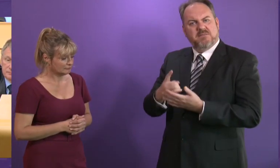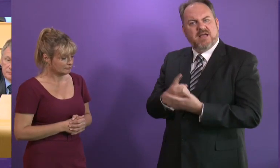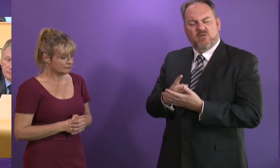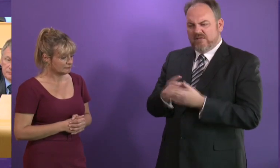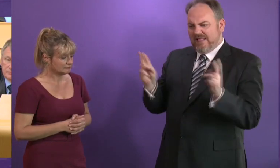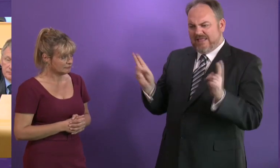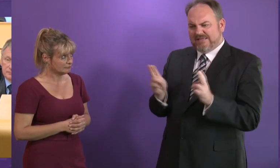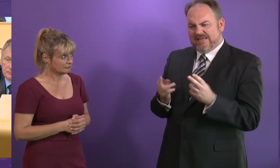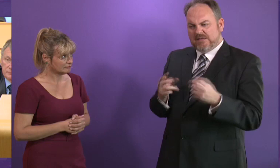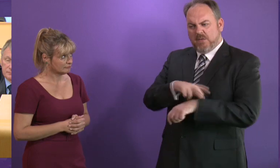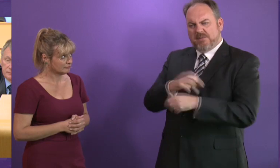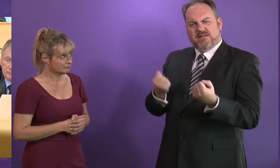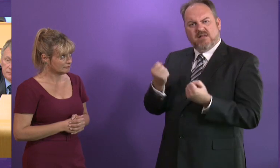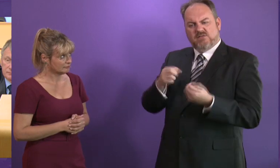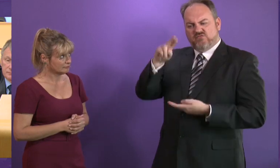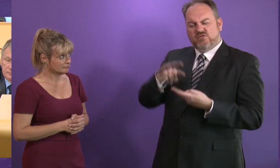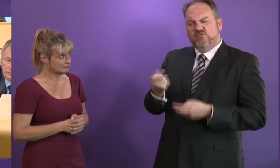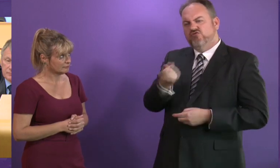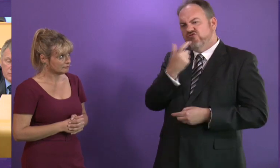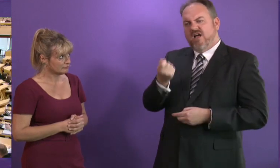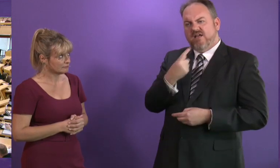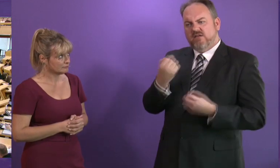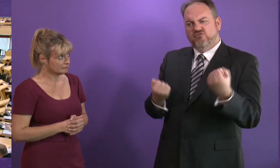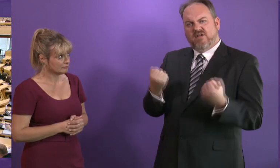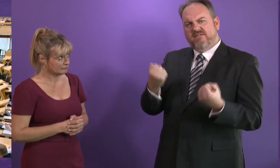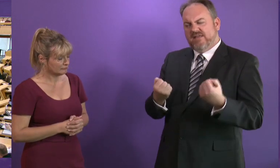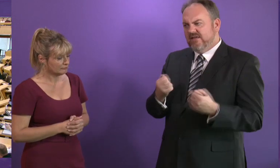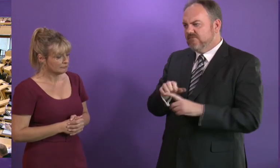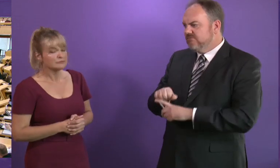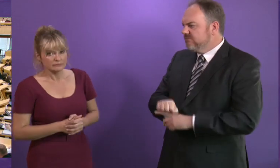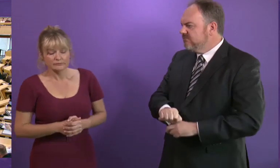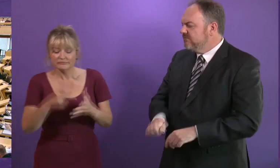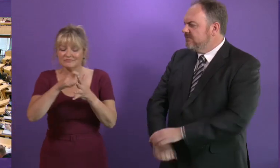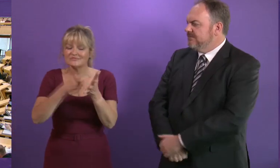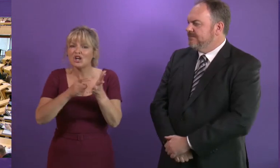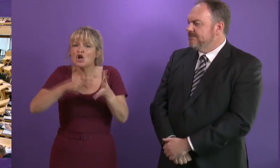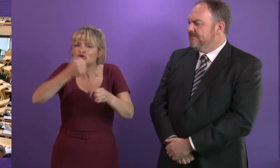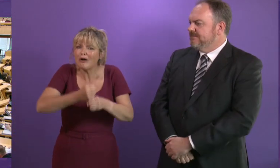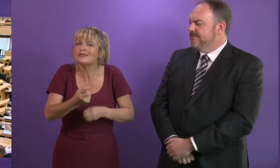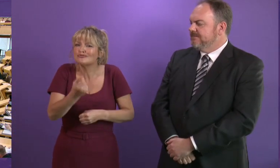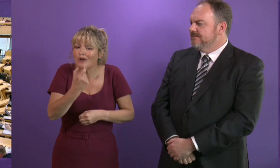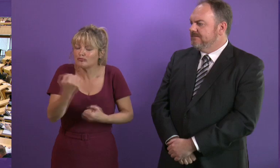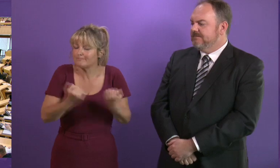crackdown on drug driving. (S5F-03548) The First Minister (Nicola Sturgeon): Drug driving is completely unacceptable, which is why we have given Police Scotland new powers